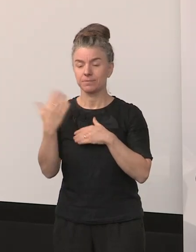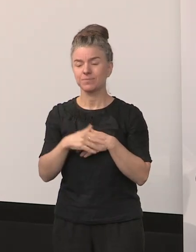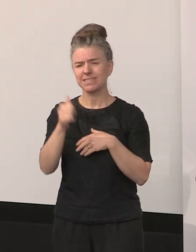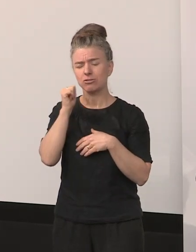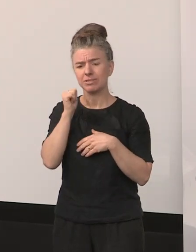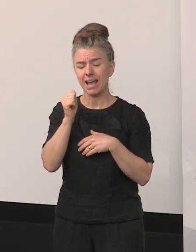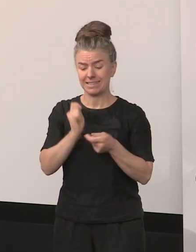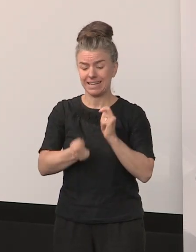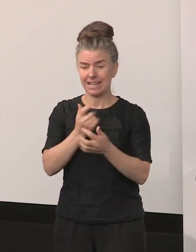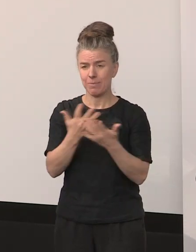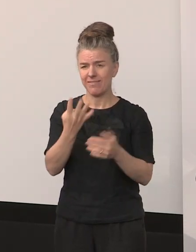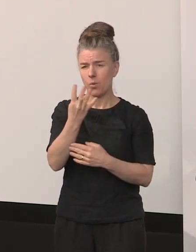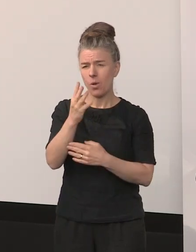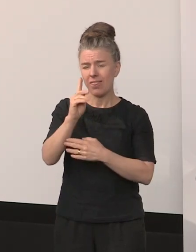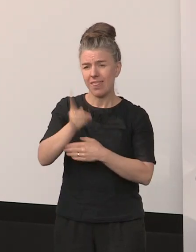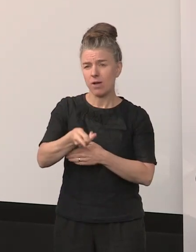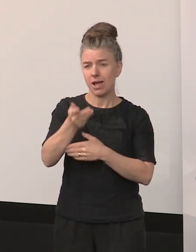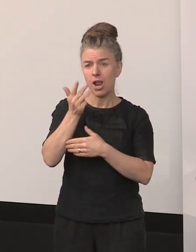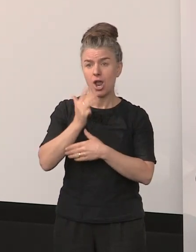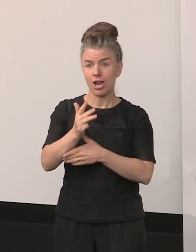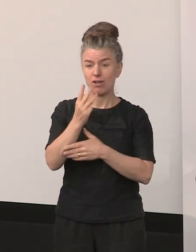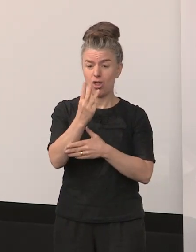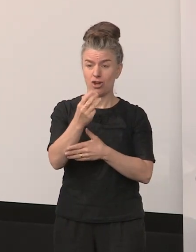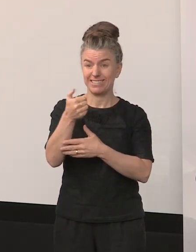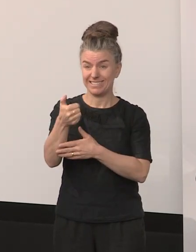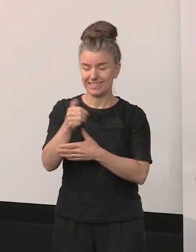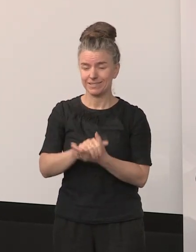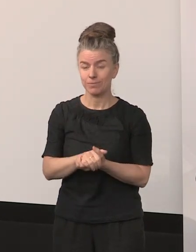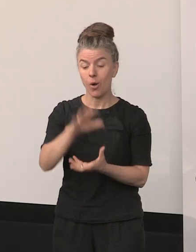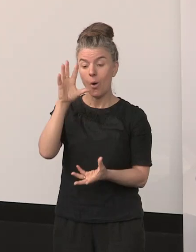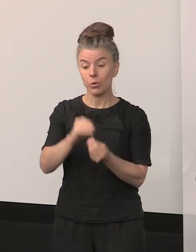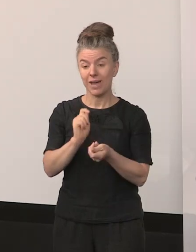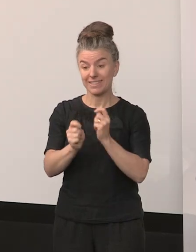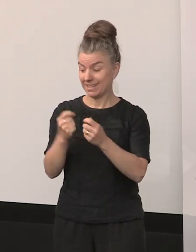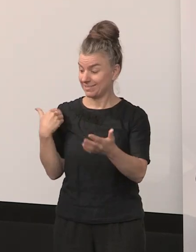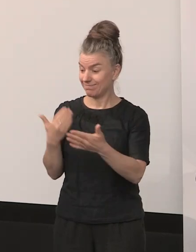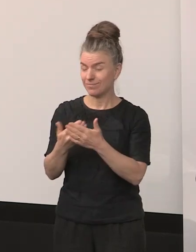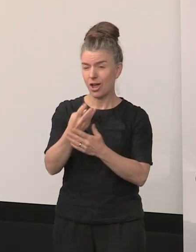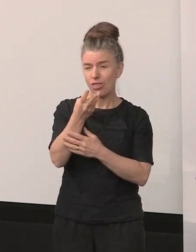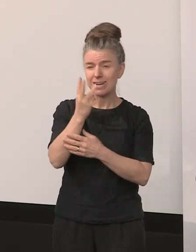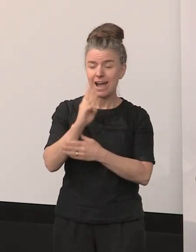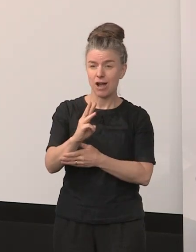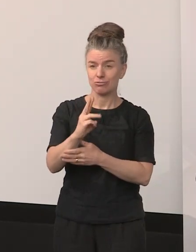isolation period. Yesterday,